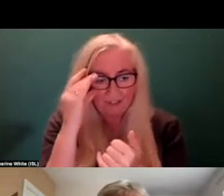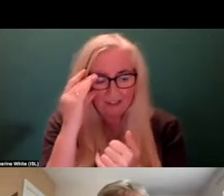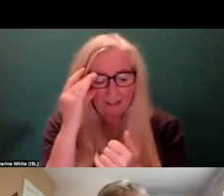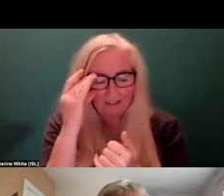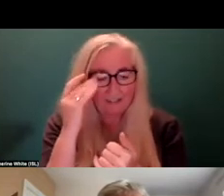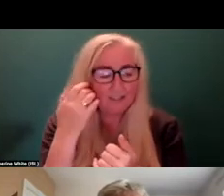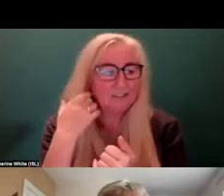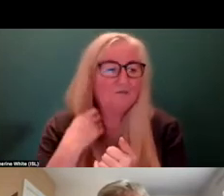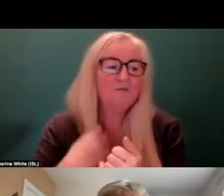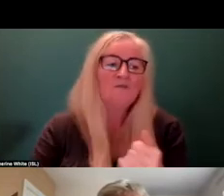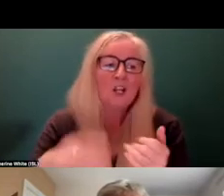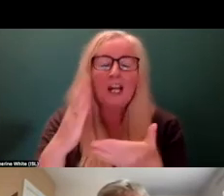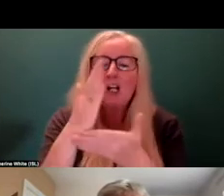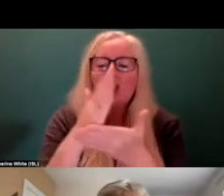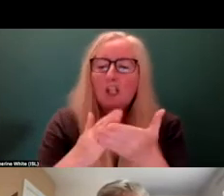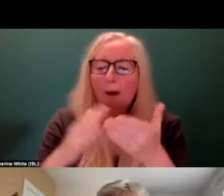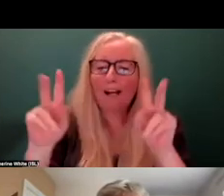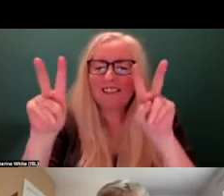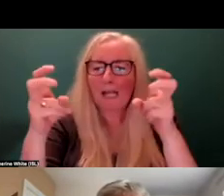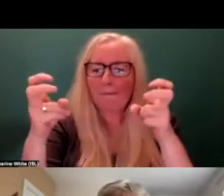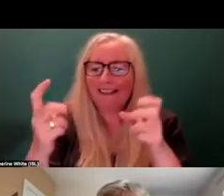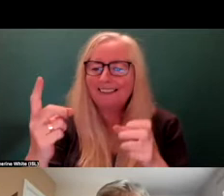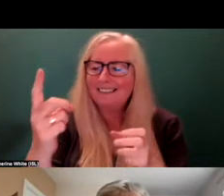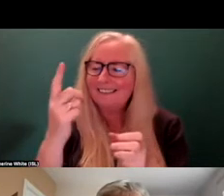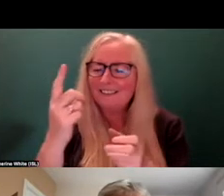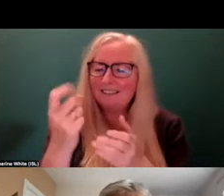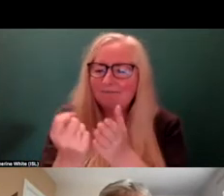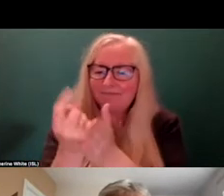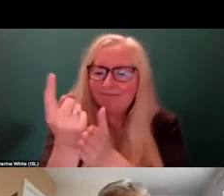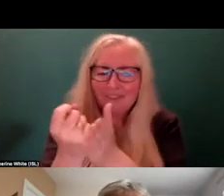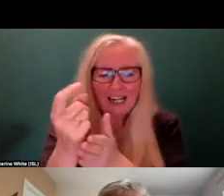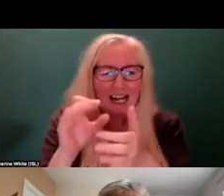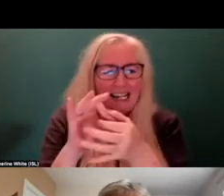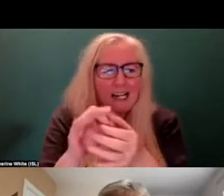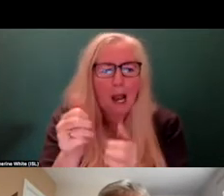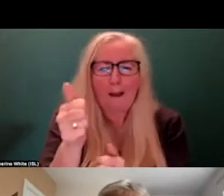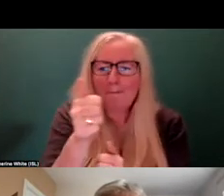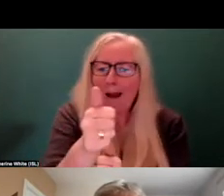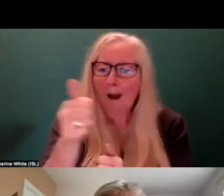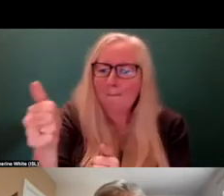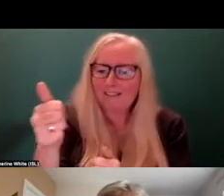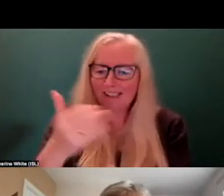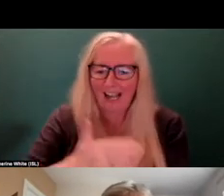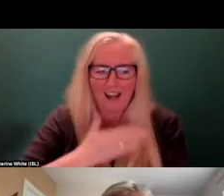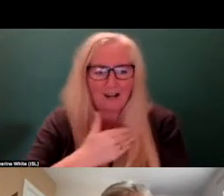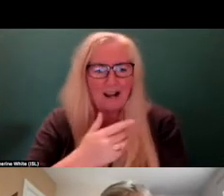I suppose just briefly, some of the topics that kind of emerged when people are looking at this kind of apartment dwelling.